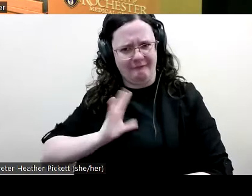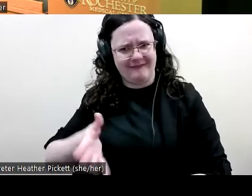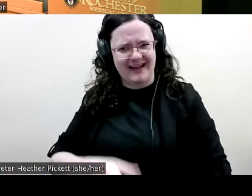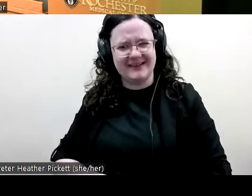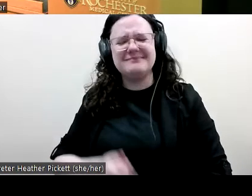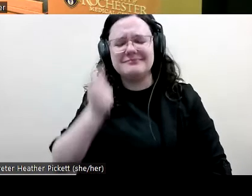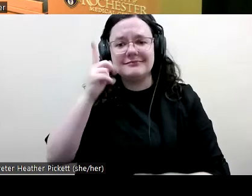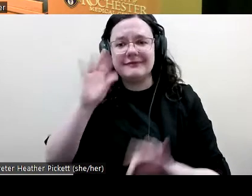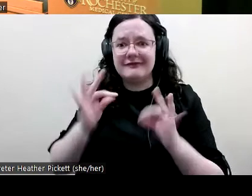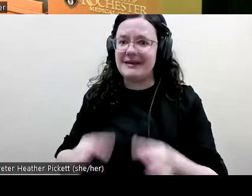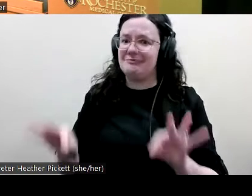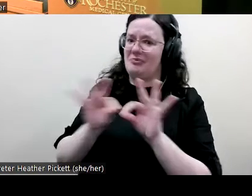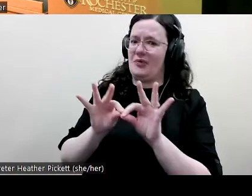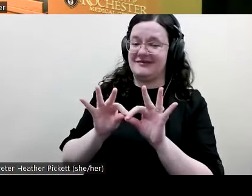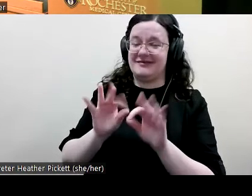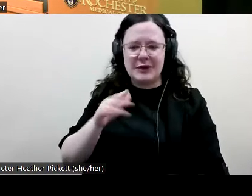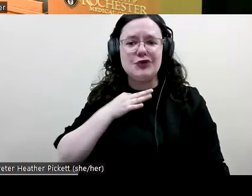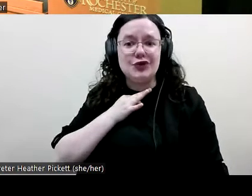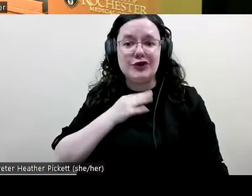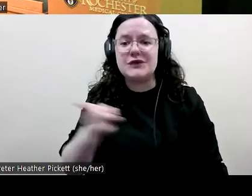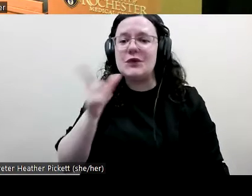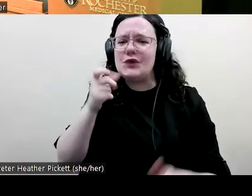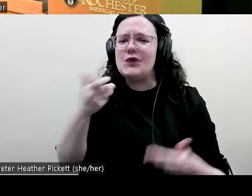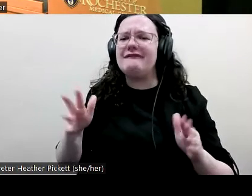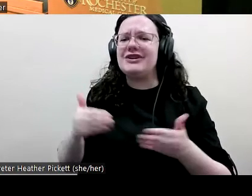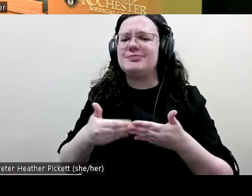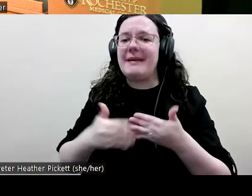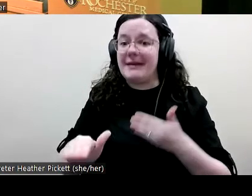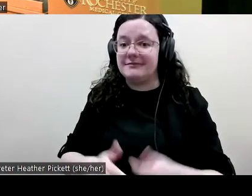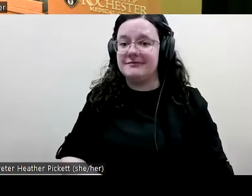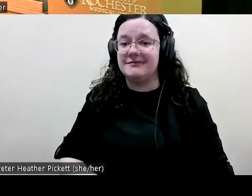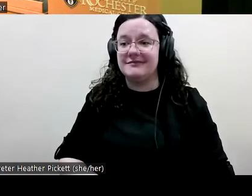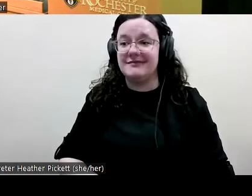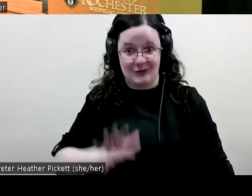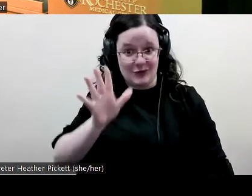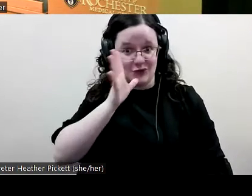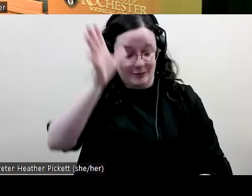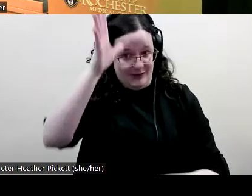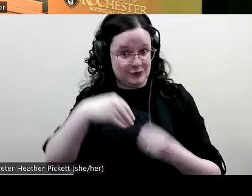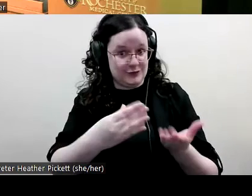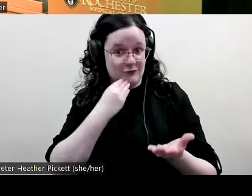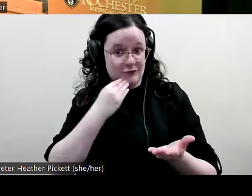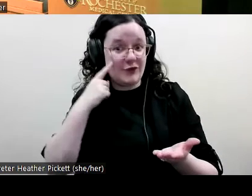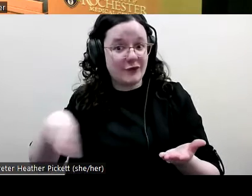have ever had a baby did your parents bring food did your mom come over and say you sleep I'll do